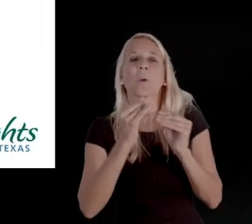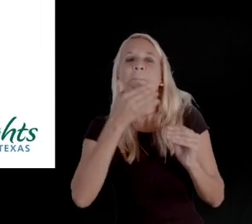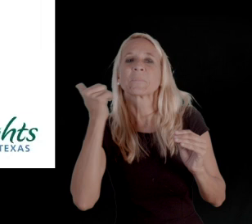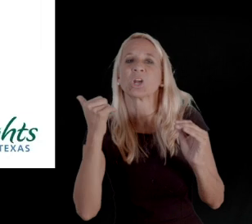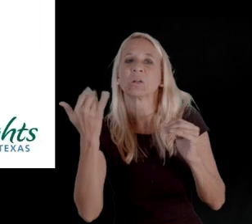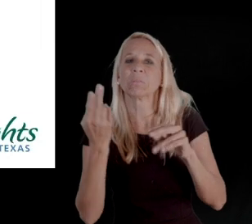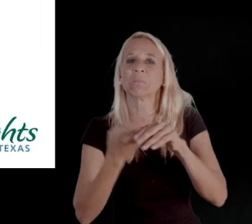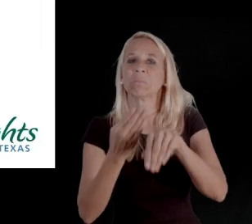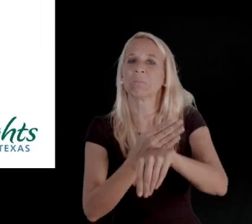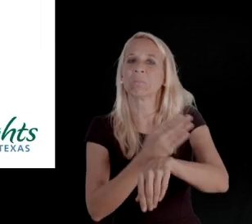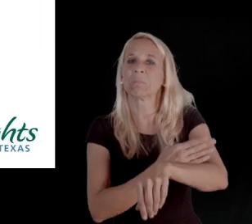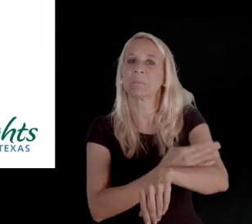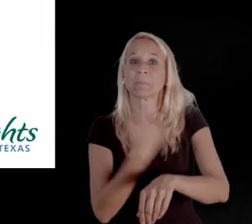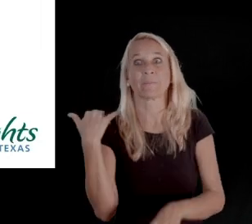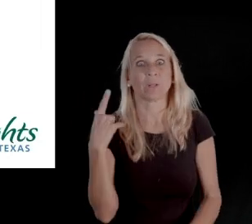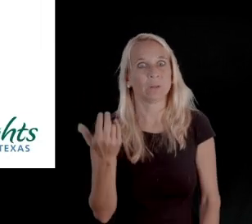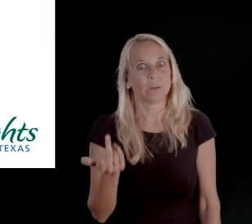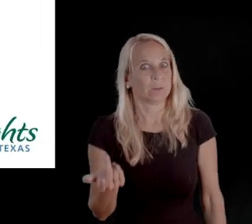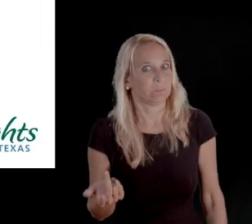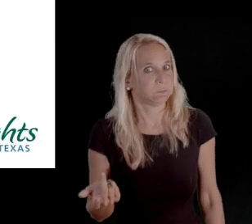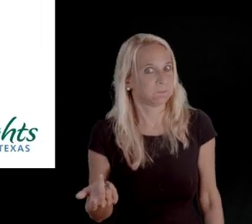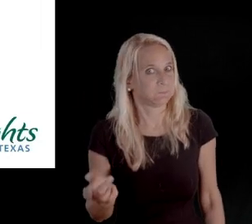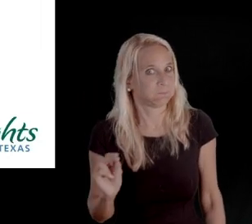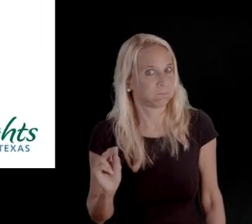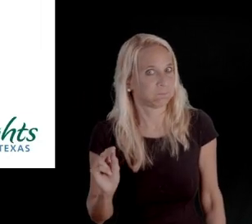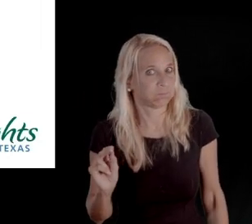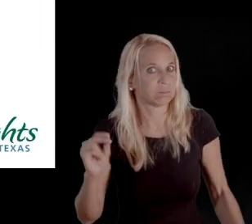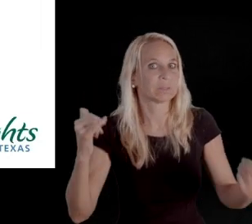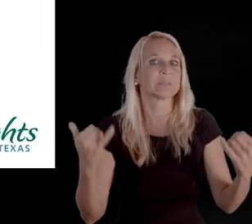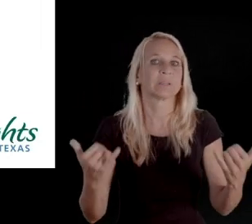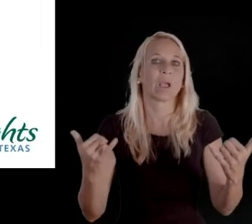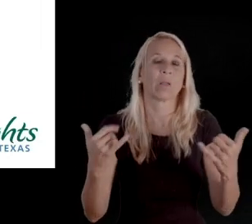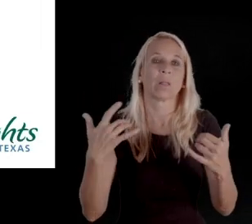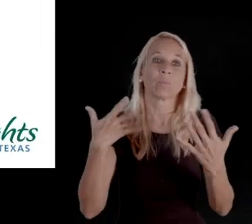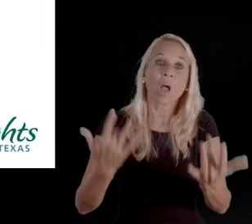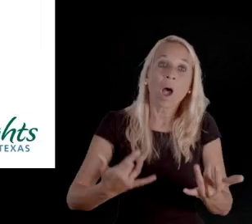I know before, they weren't, and we were waiting like months and months,